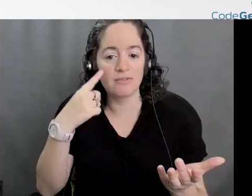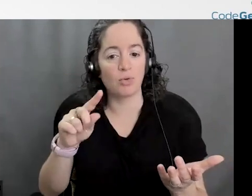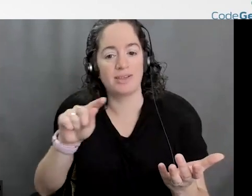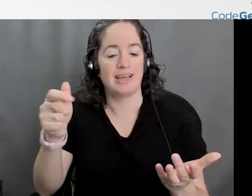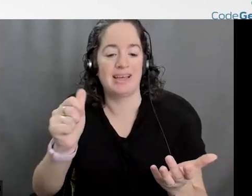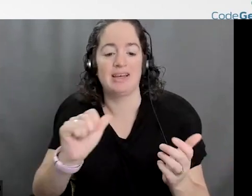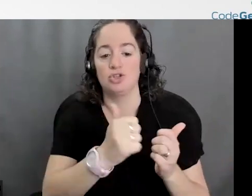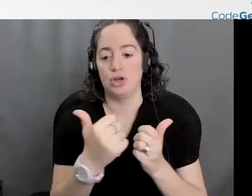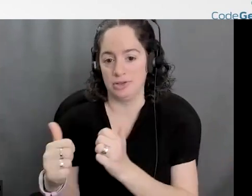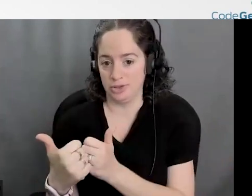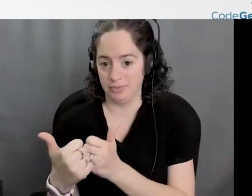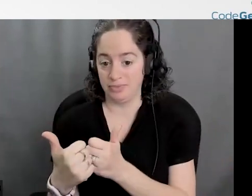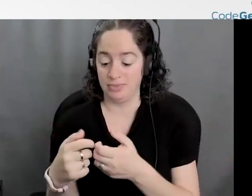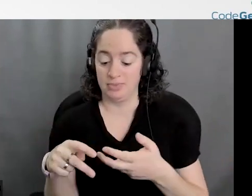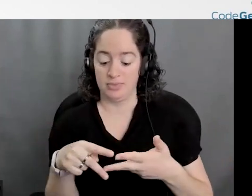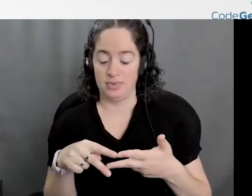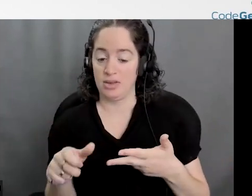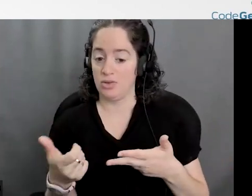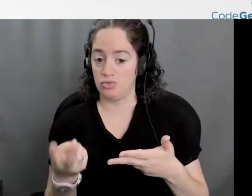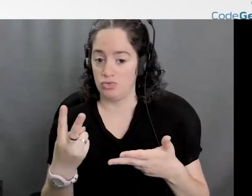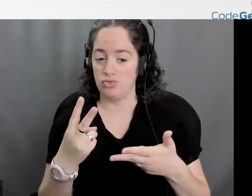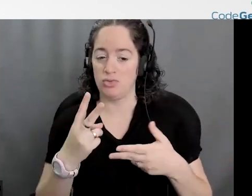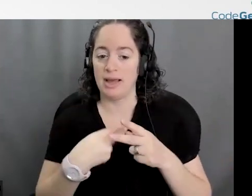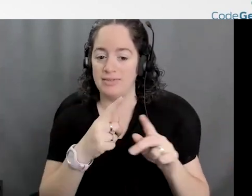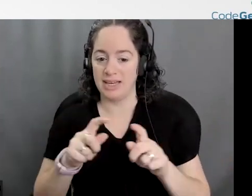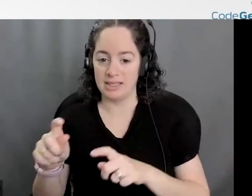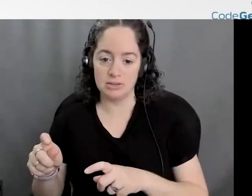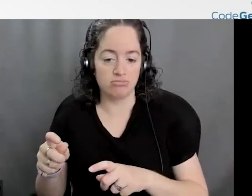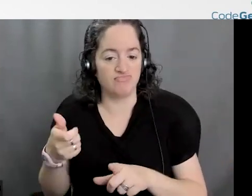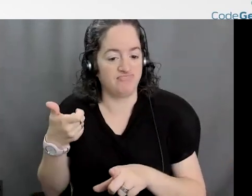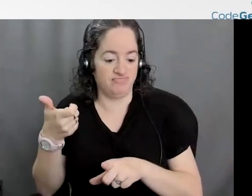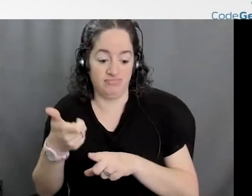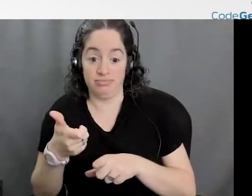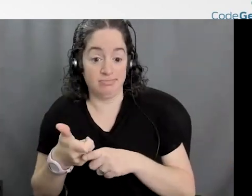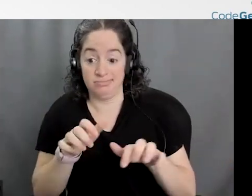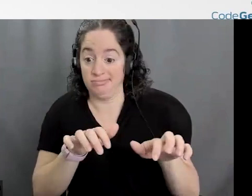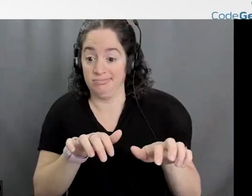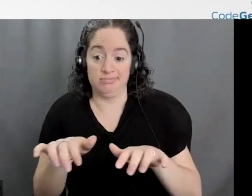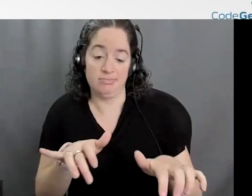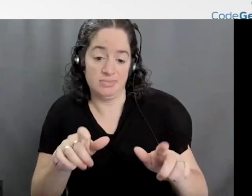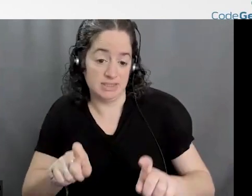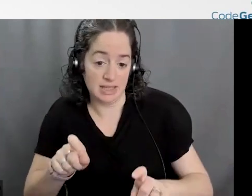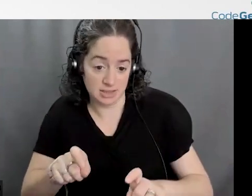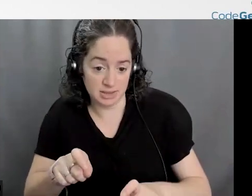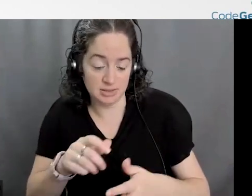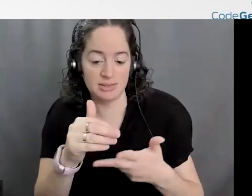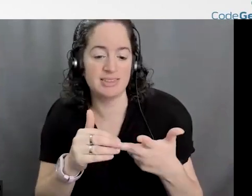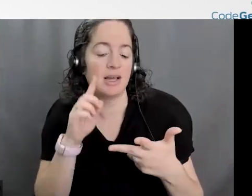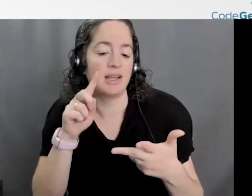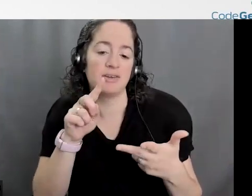The other two types of testing are manual; keyboard testing, and we're going to focus on that today, and screen reader testing.